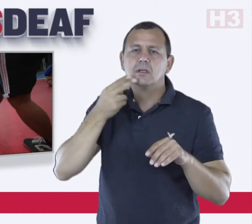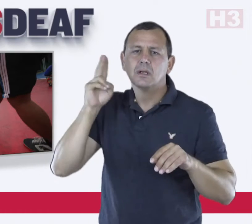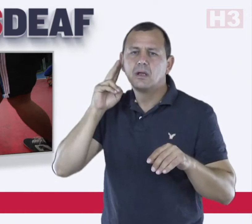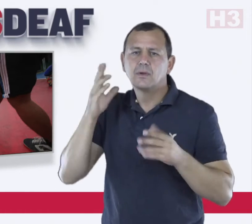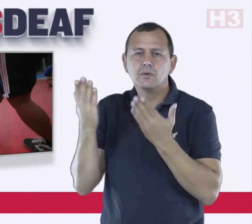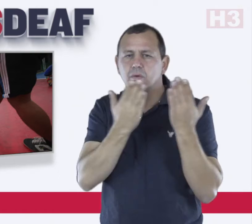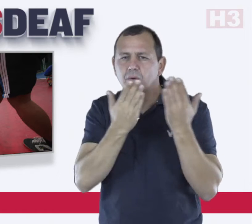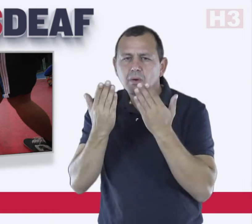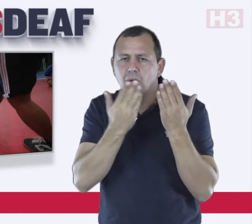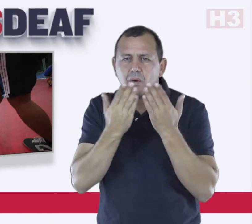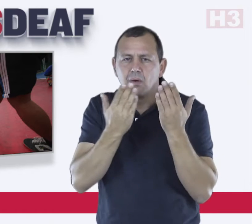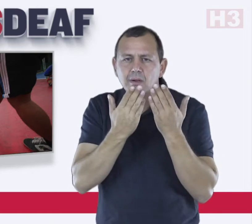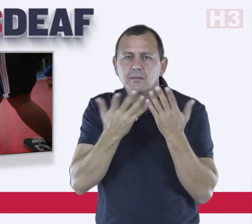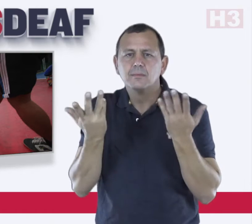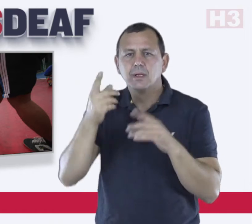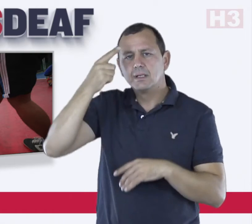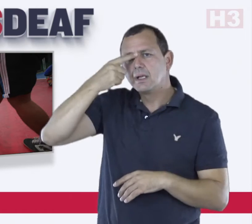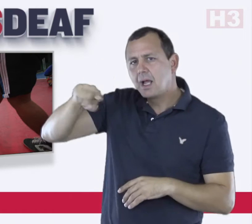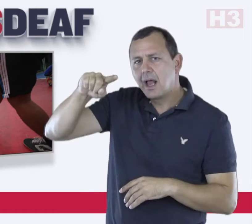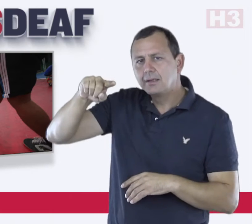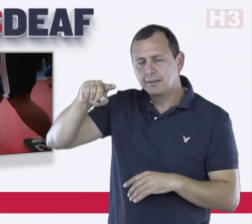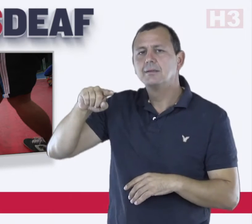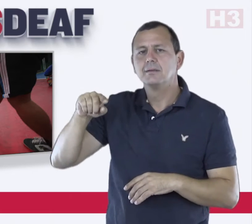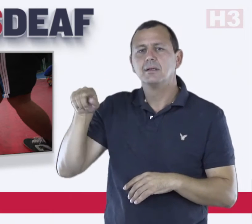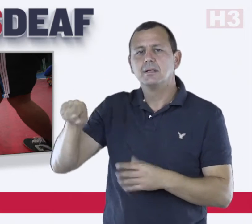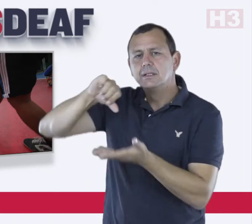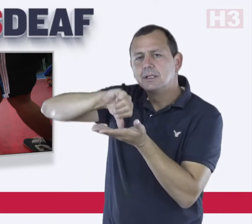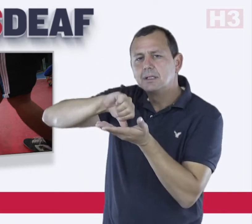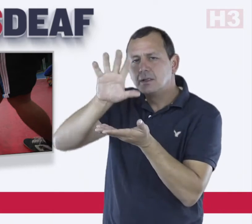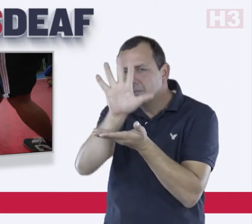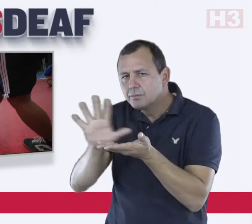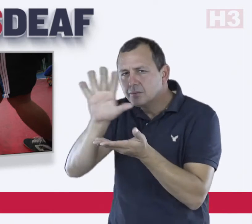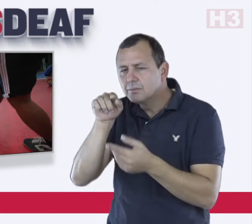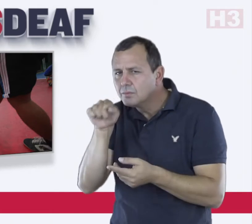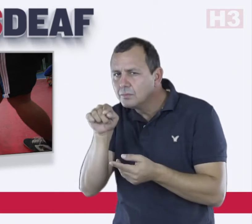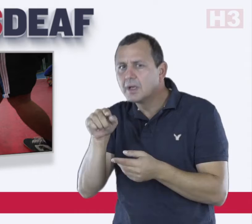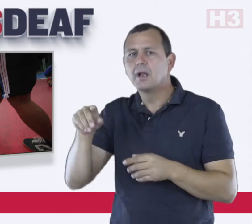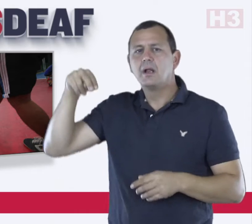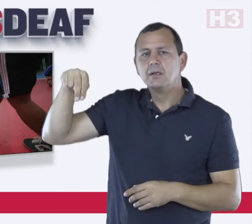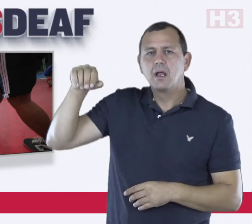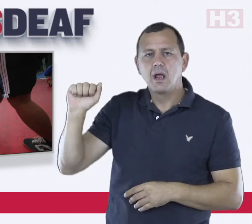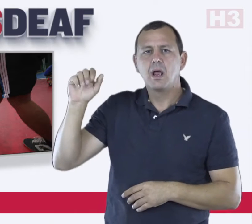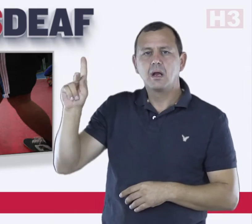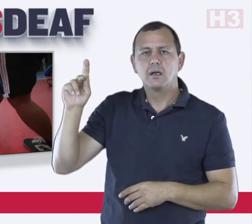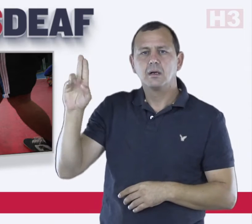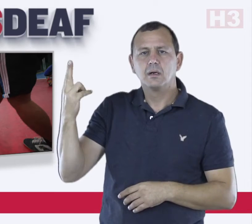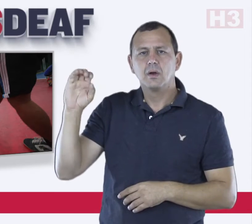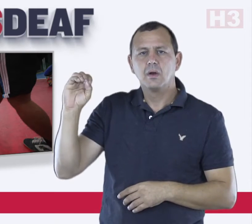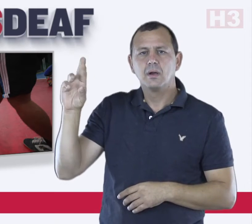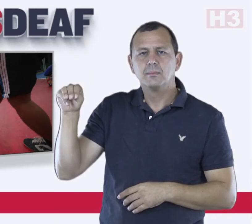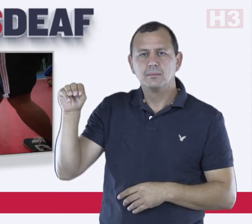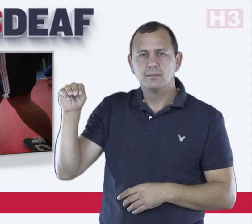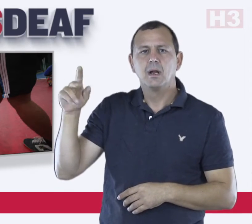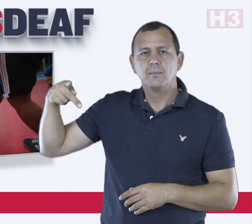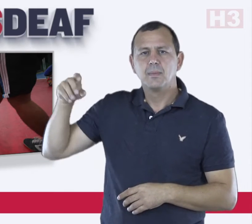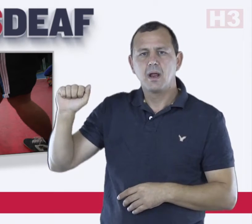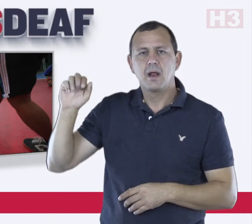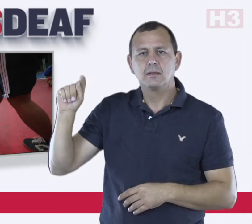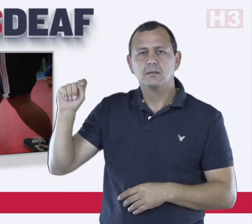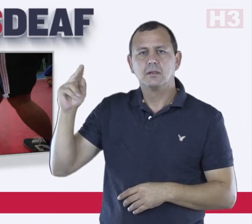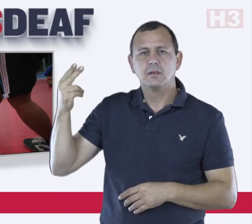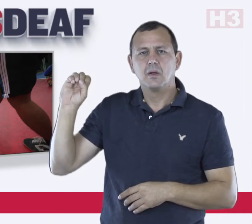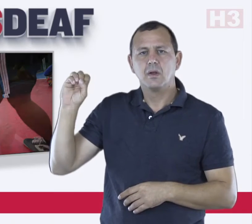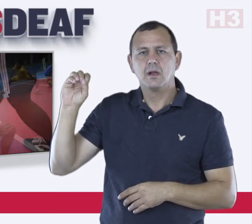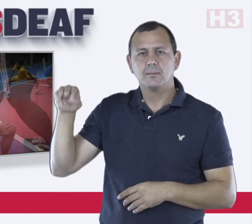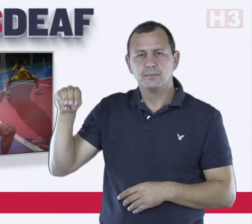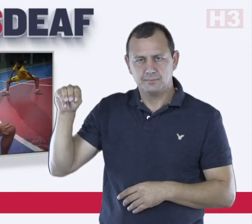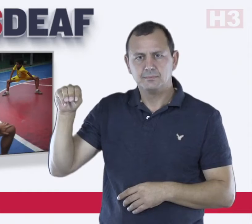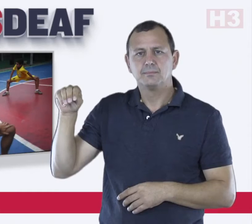at a deaf school in Nakhom Pathom, a city in central Thailand.